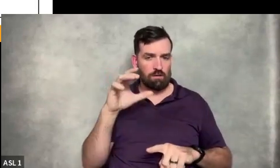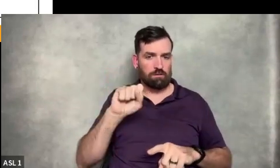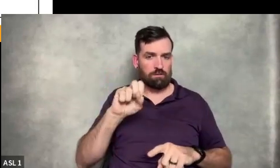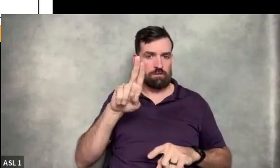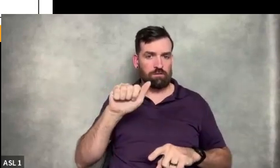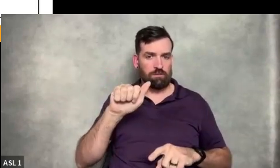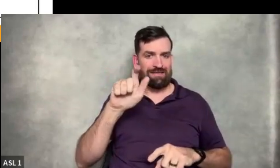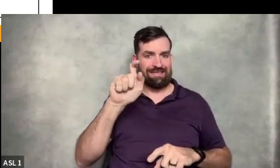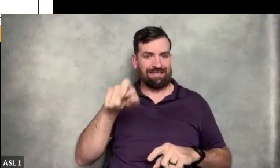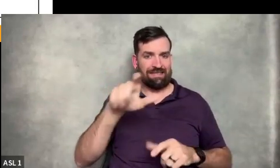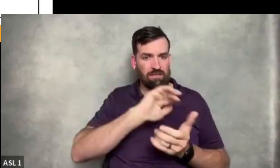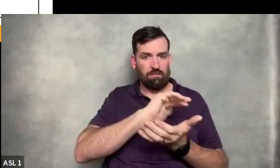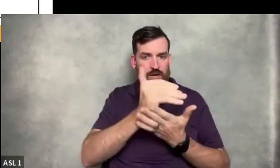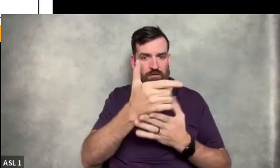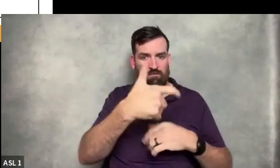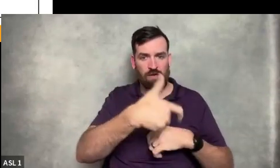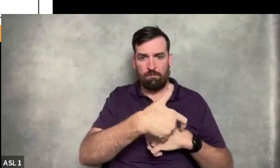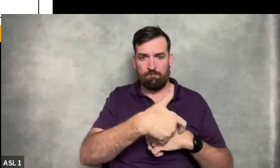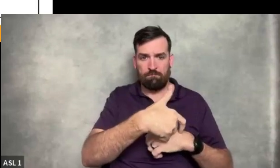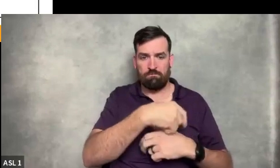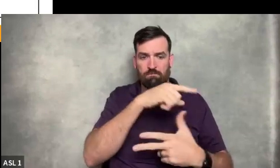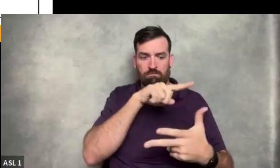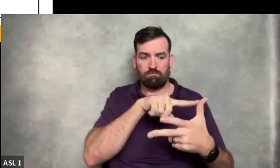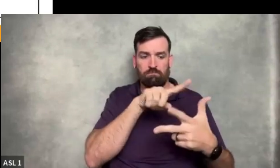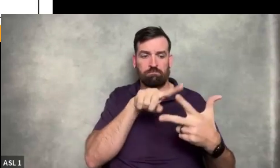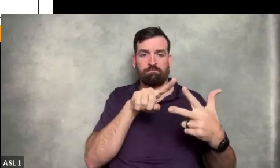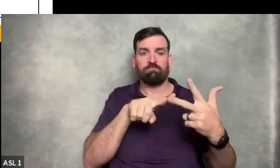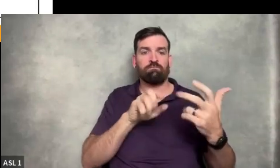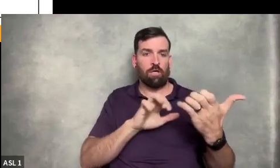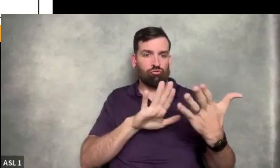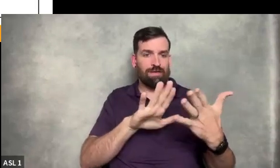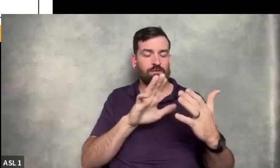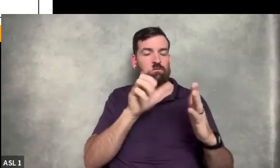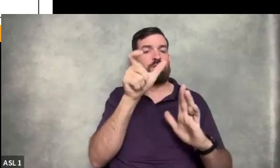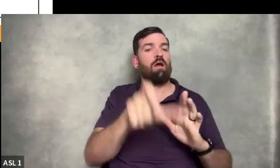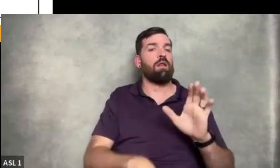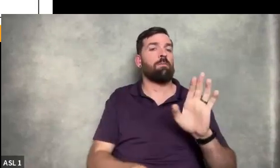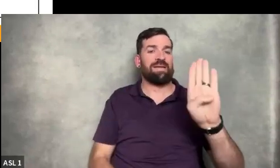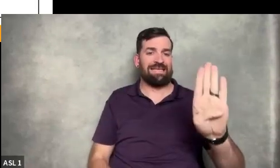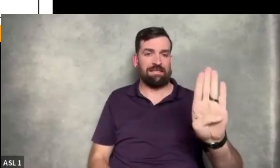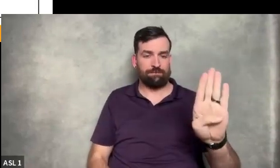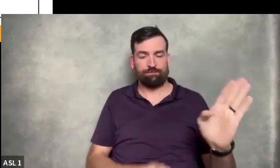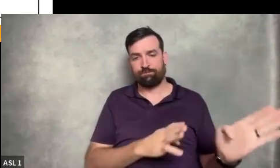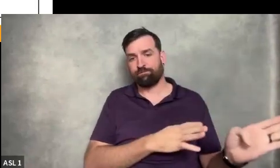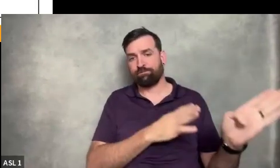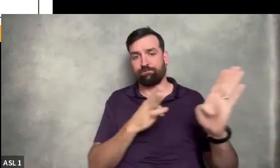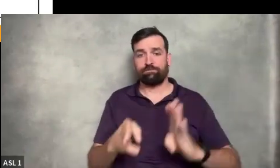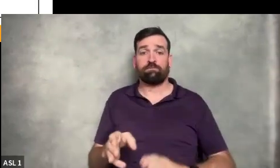amount of time. So those are the three things that are addressed in column B. In column C,